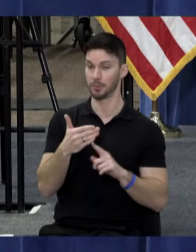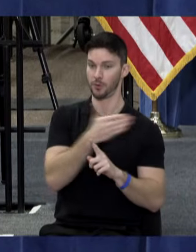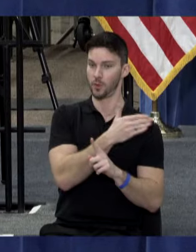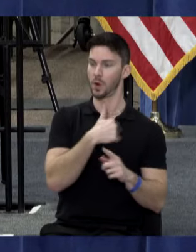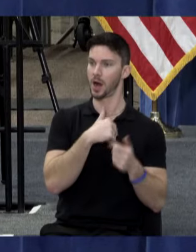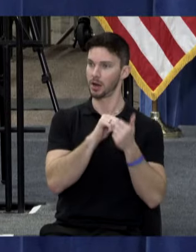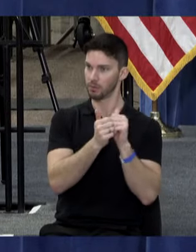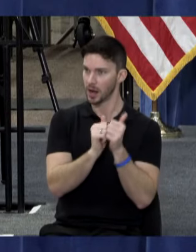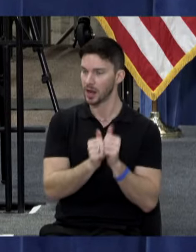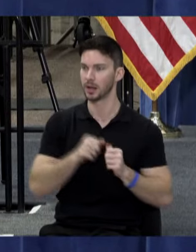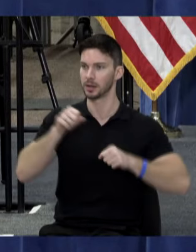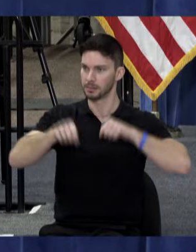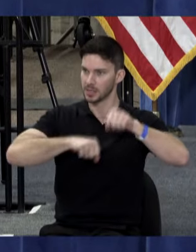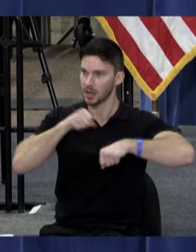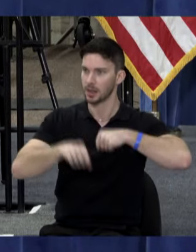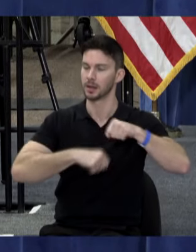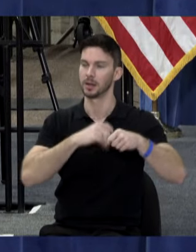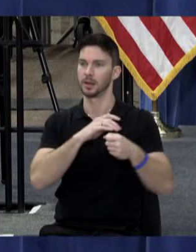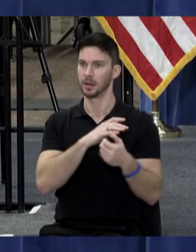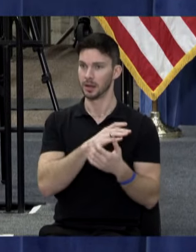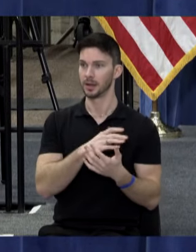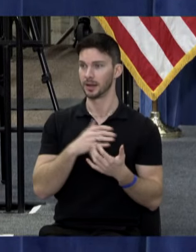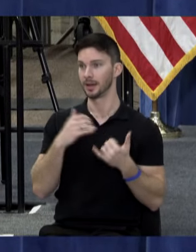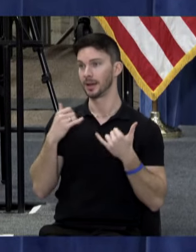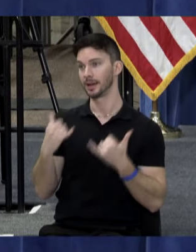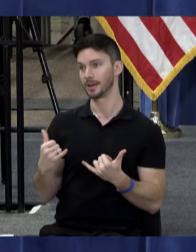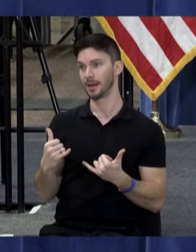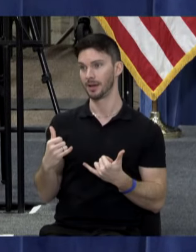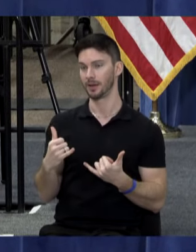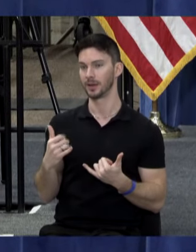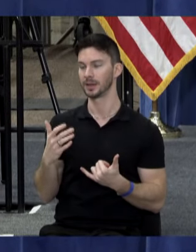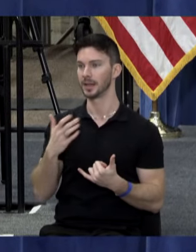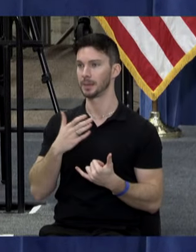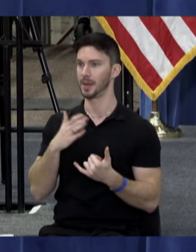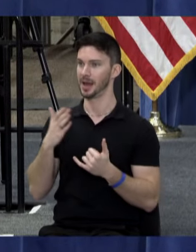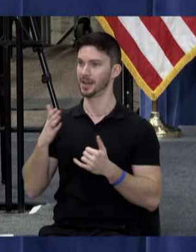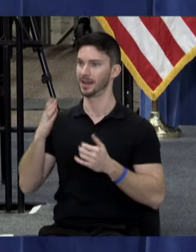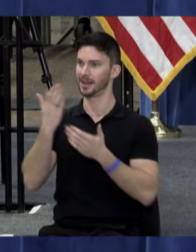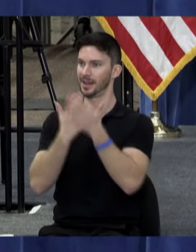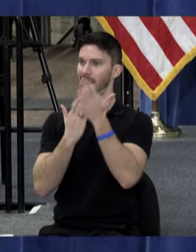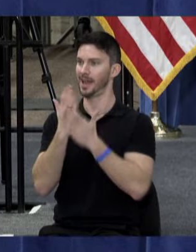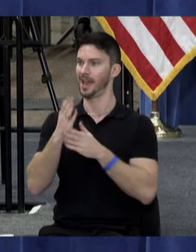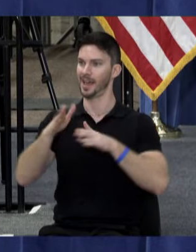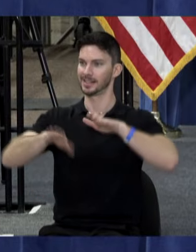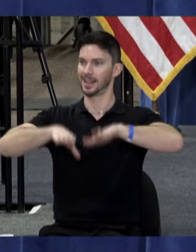cycled, and now one of the things like my hand cycling, that was the Warrior Games, the one up